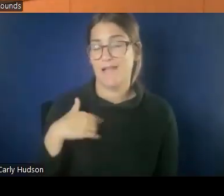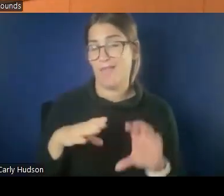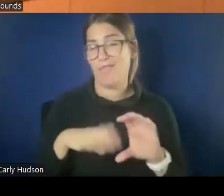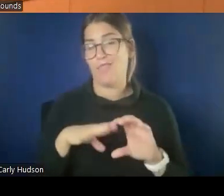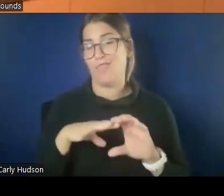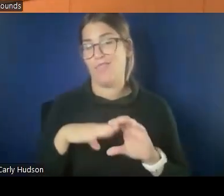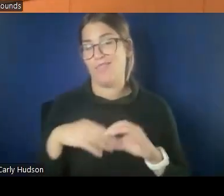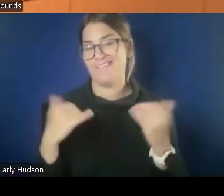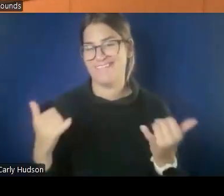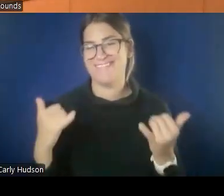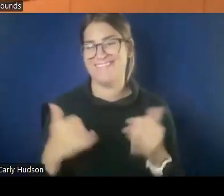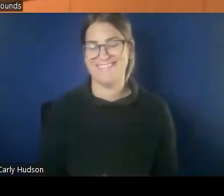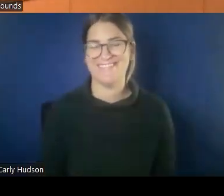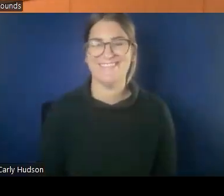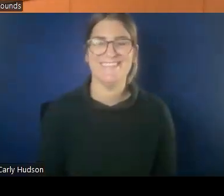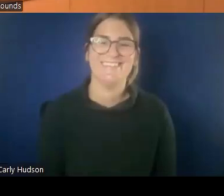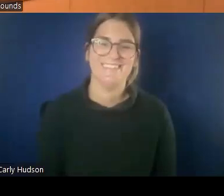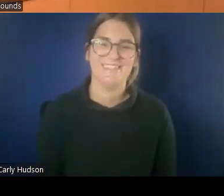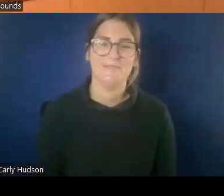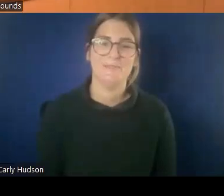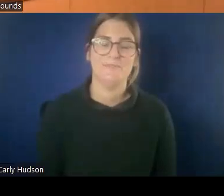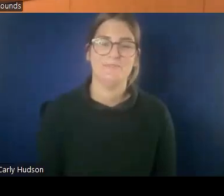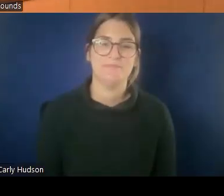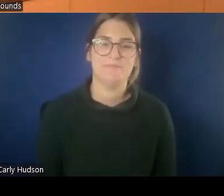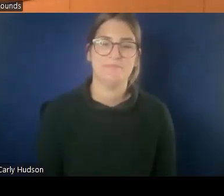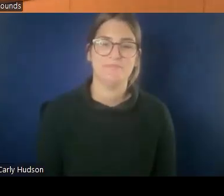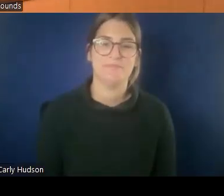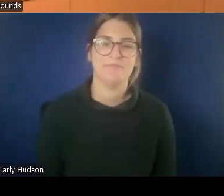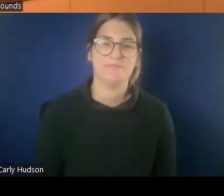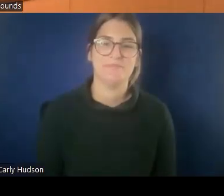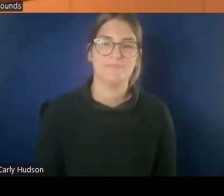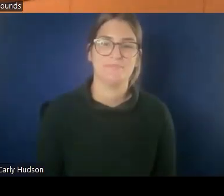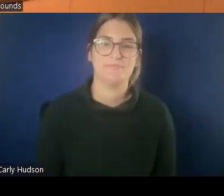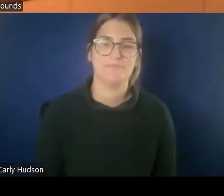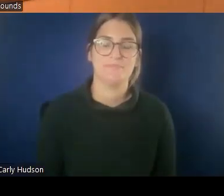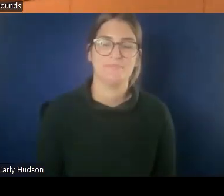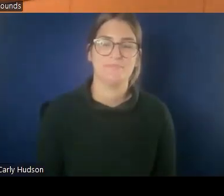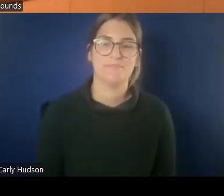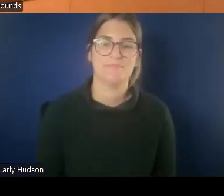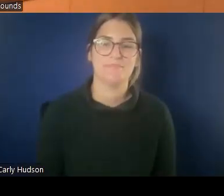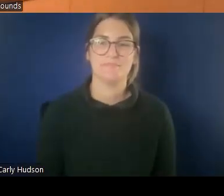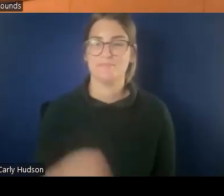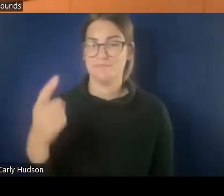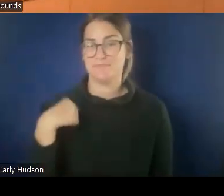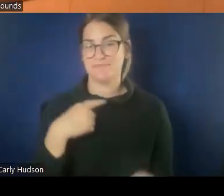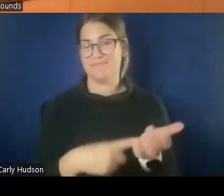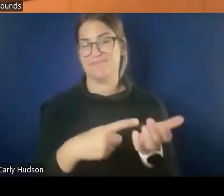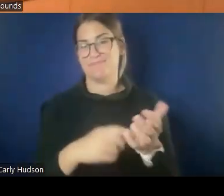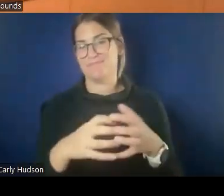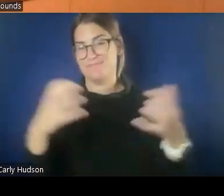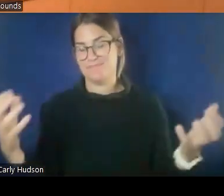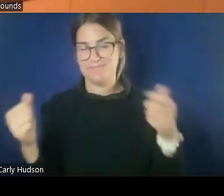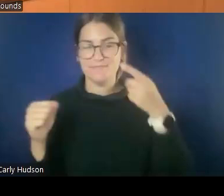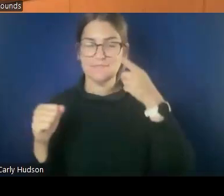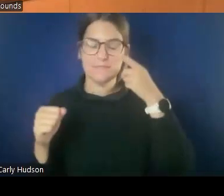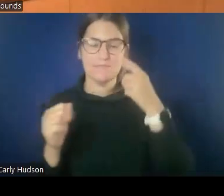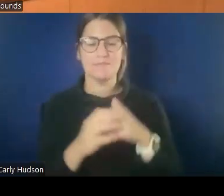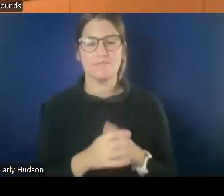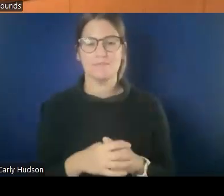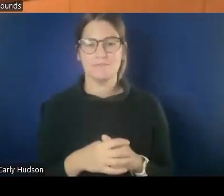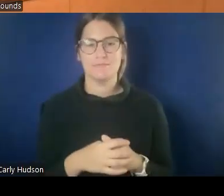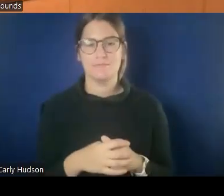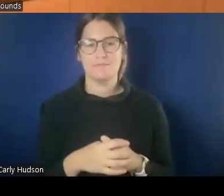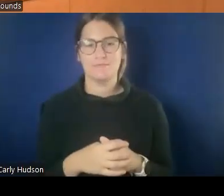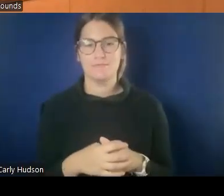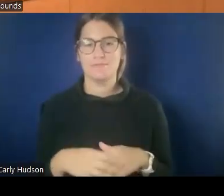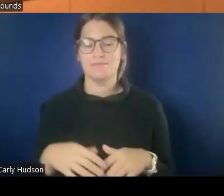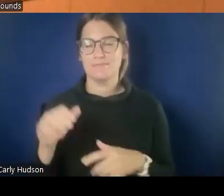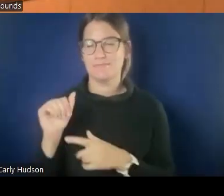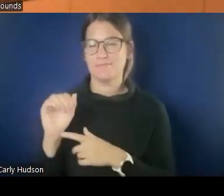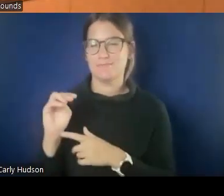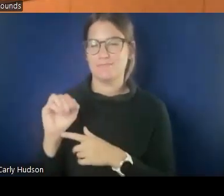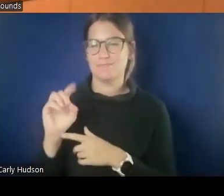um one of the things that we talked about a lot is how like Amanda said we work full-time time we